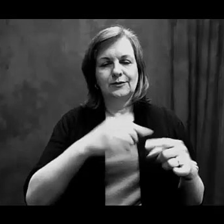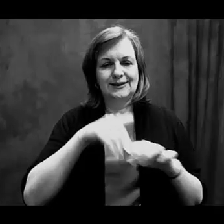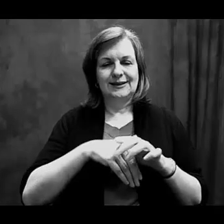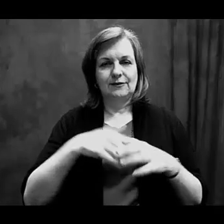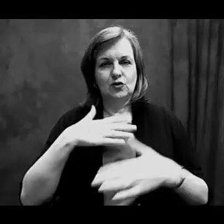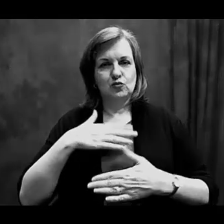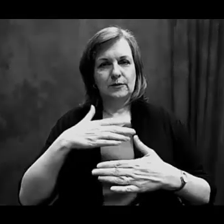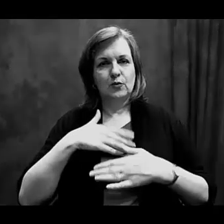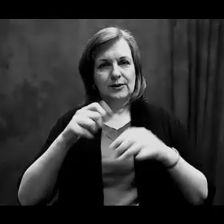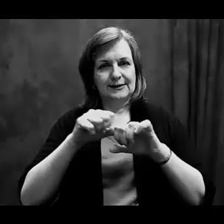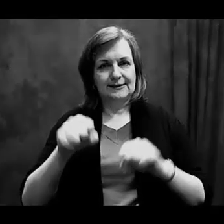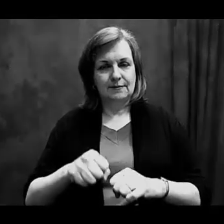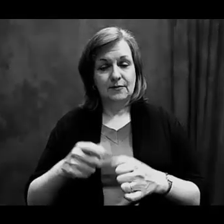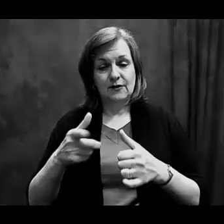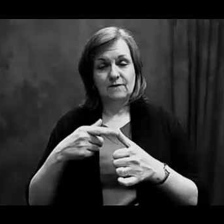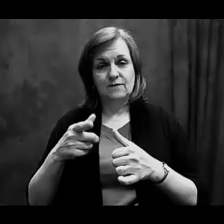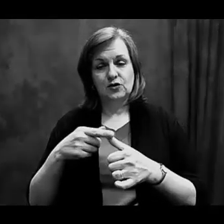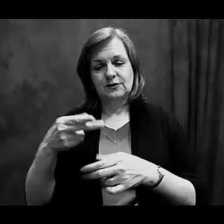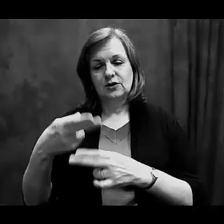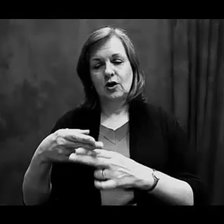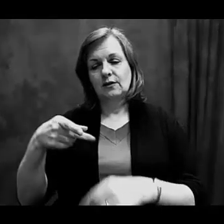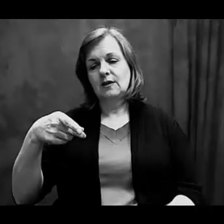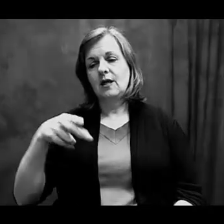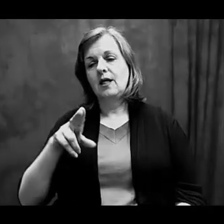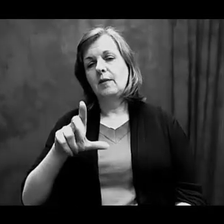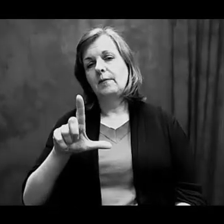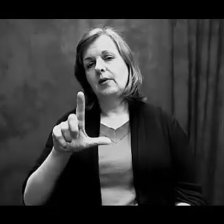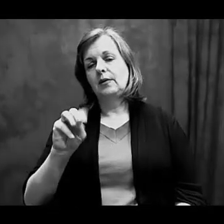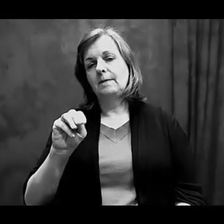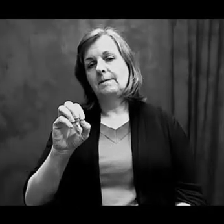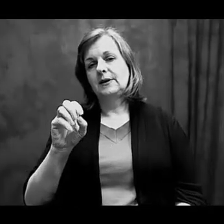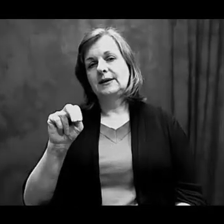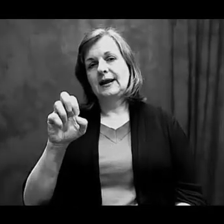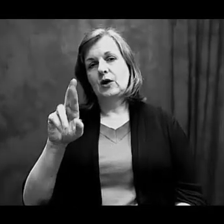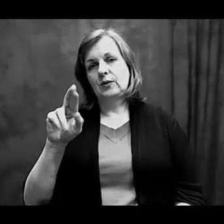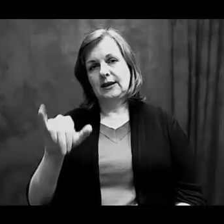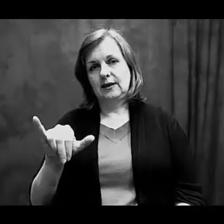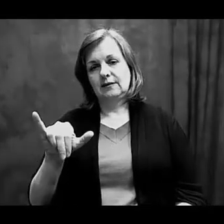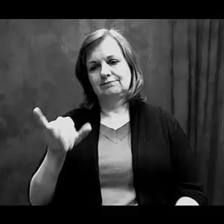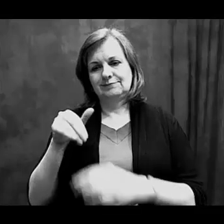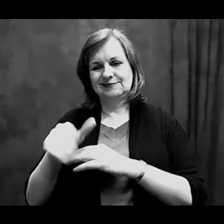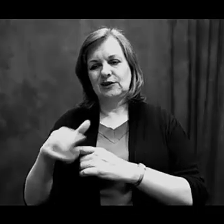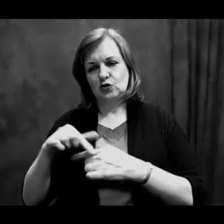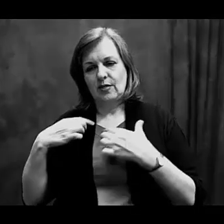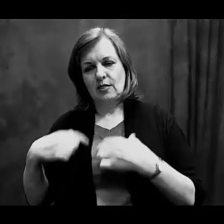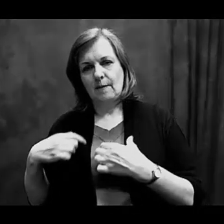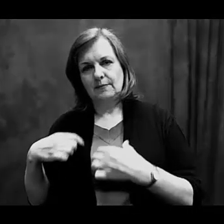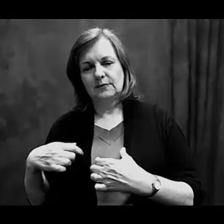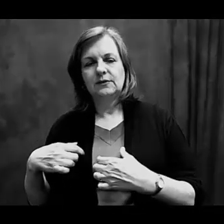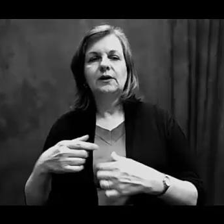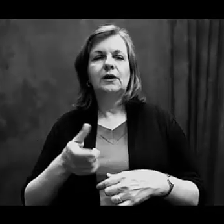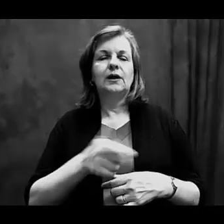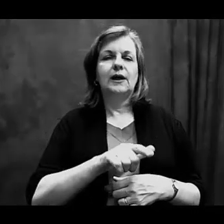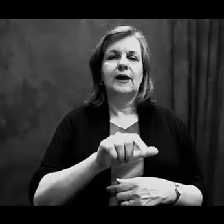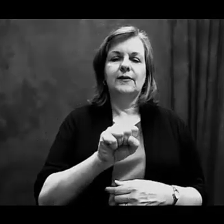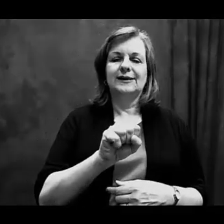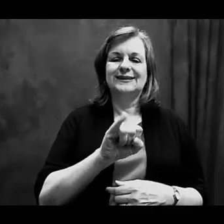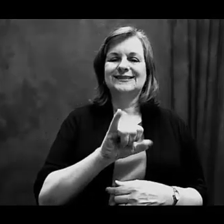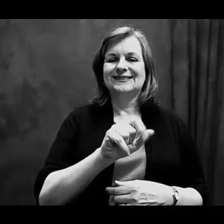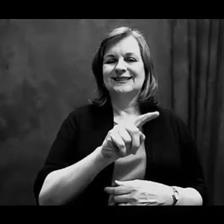so there's a whole lot going on but we've gotta keep in mind that there are two separate loops to the to the respiratory system